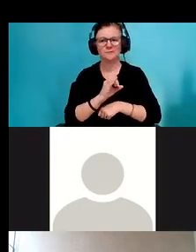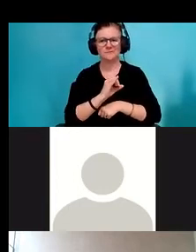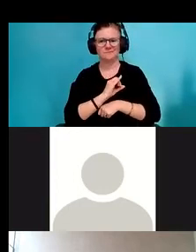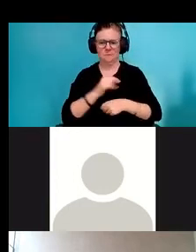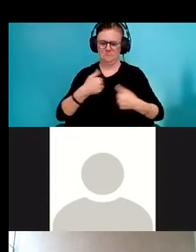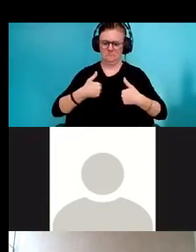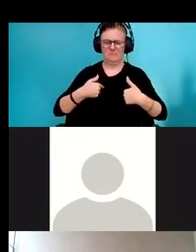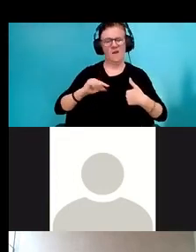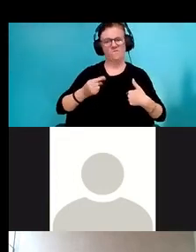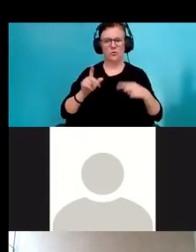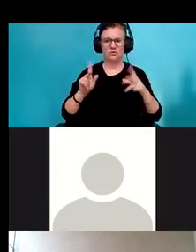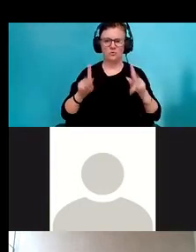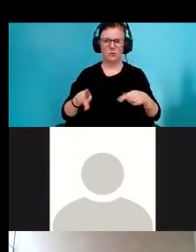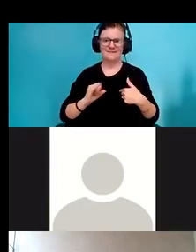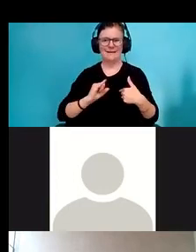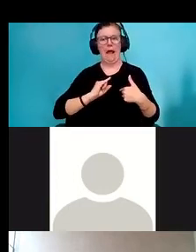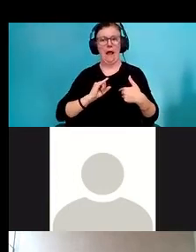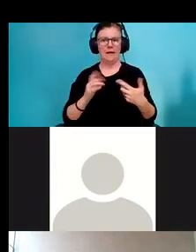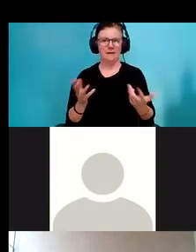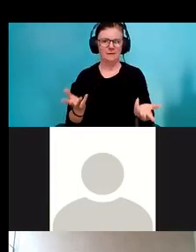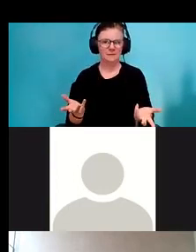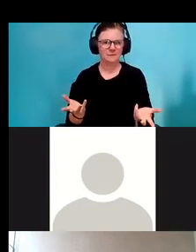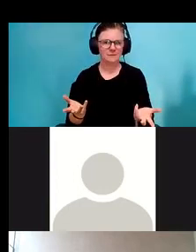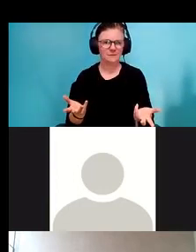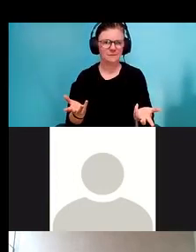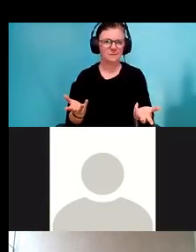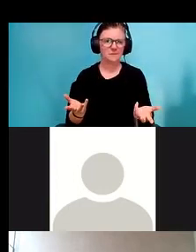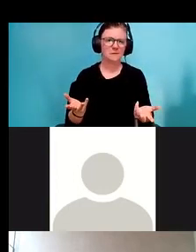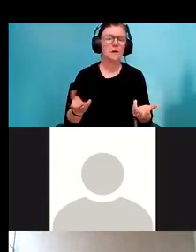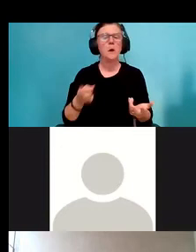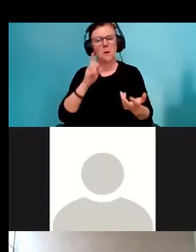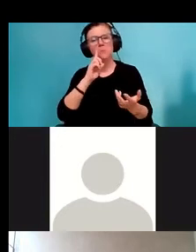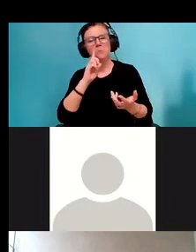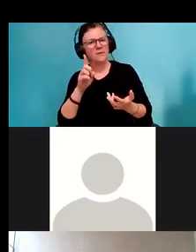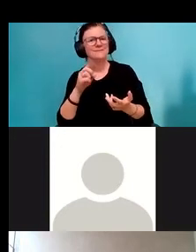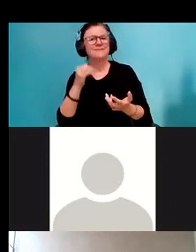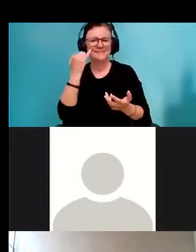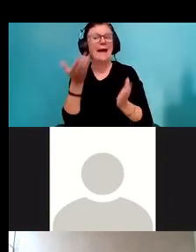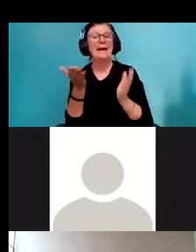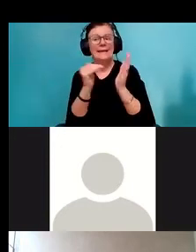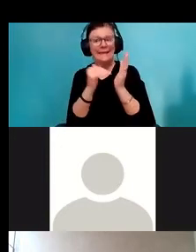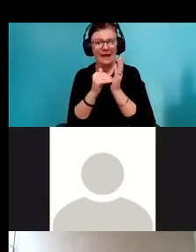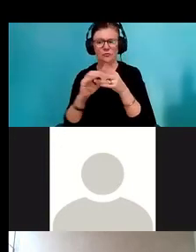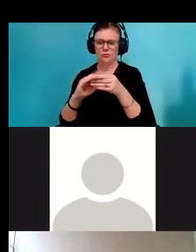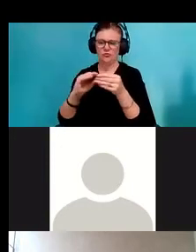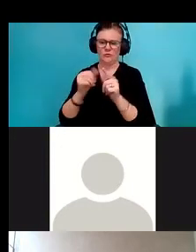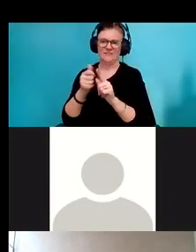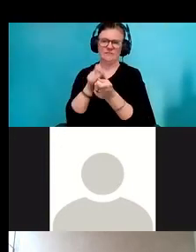But to give as much context and specificity again, even in terms of position.